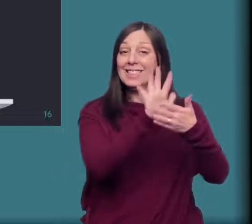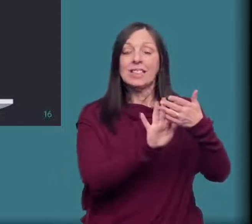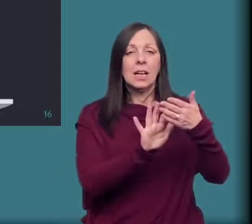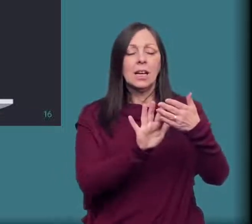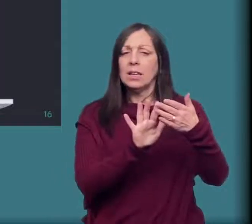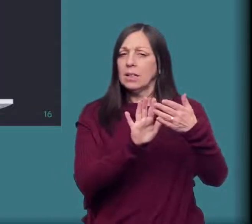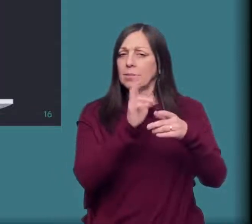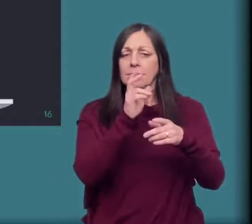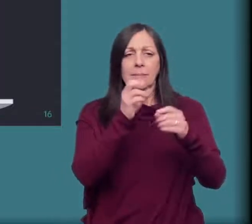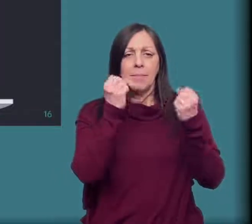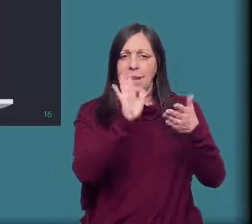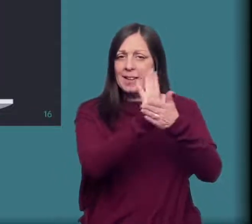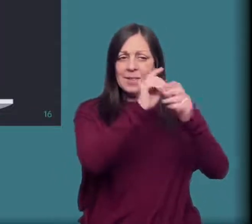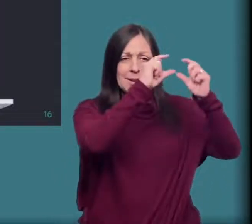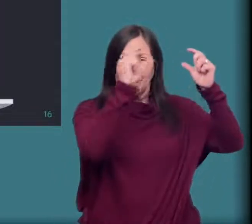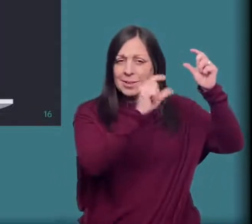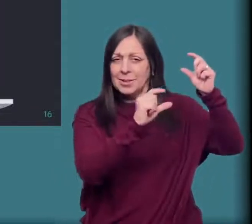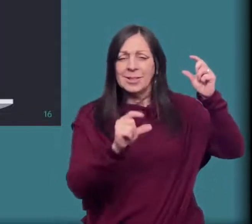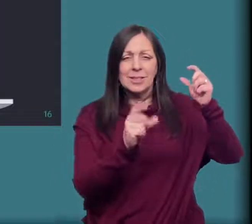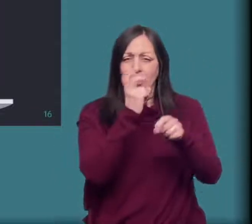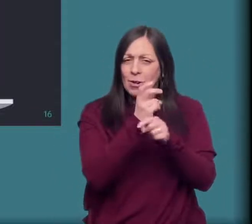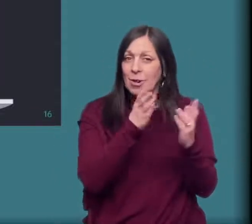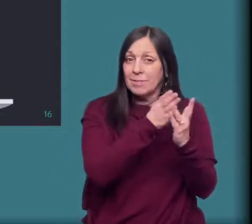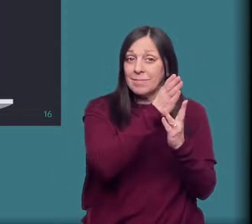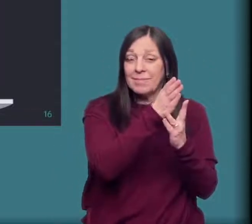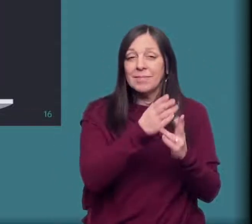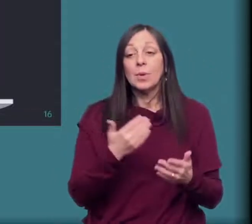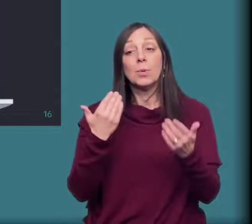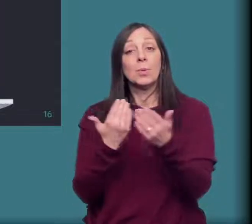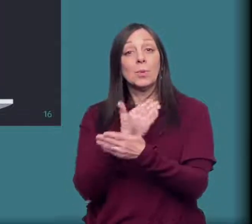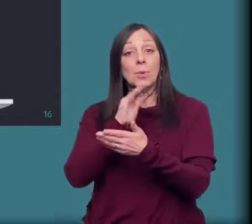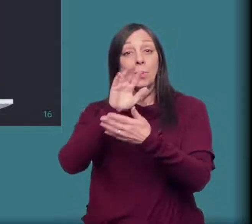in ASL, including a navigation bar that automatically takes the user to the next question and set